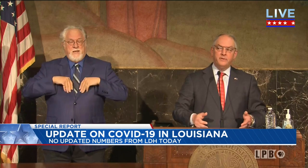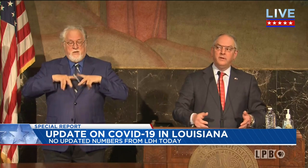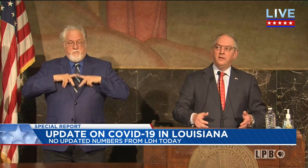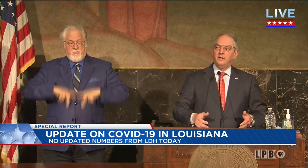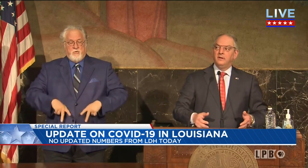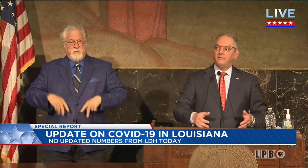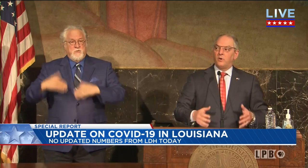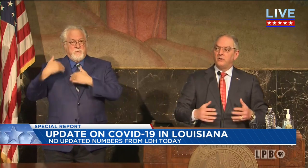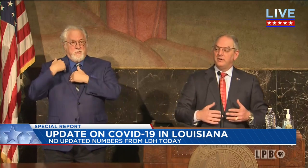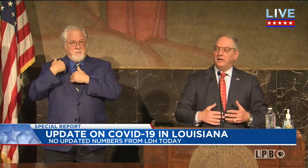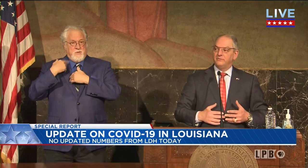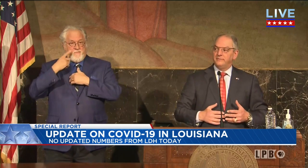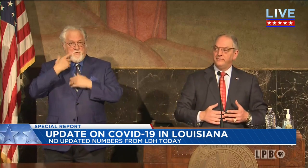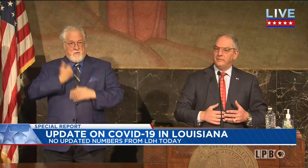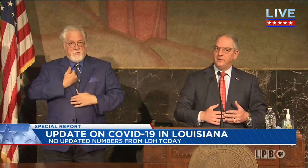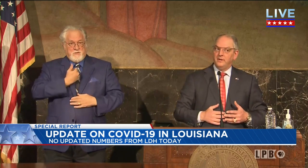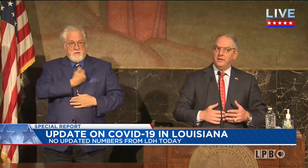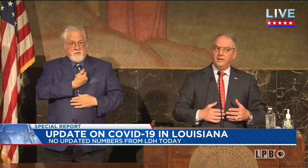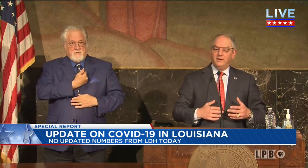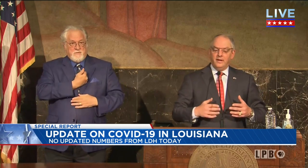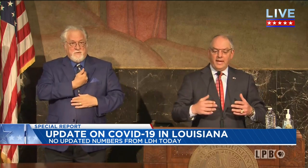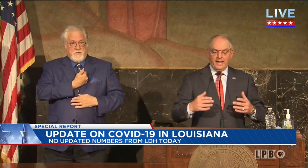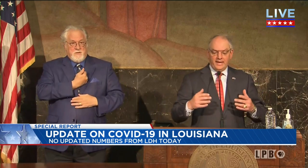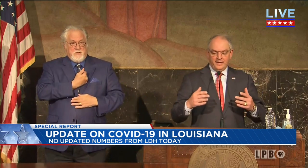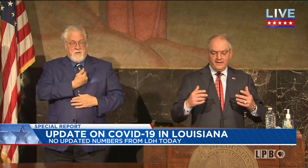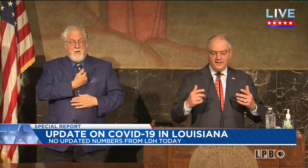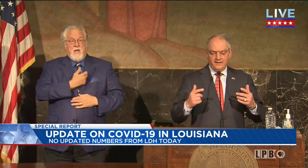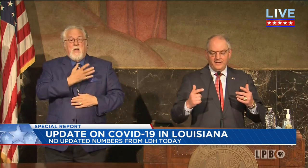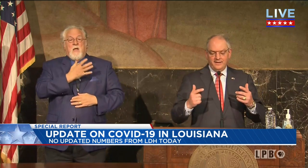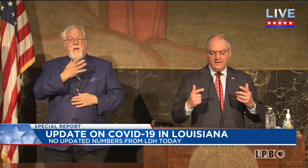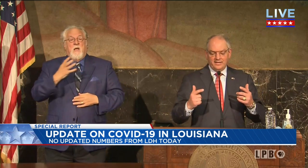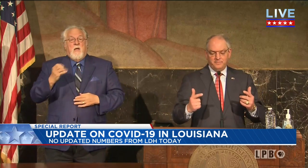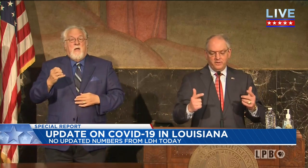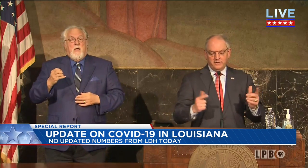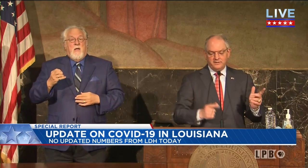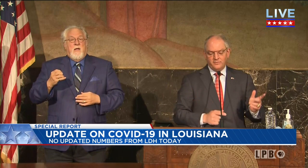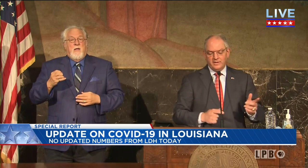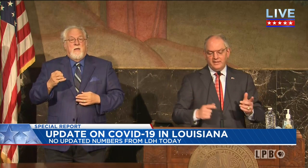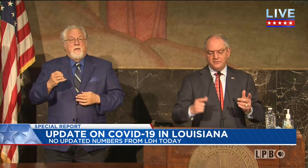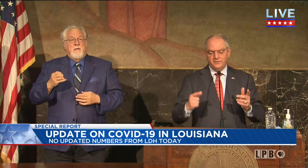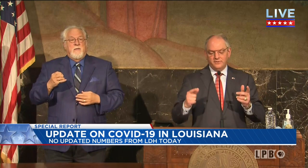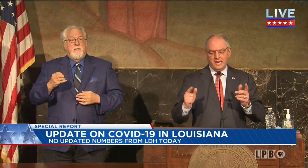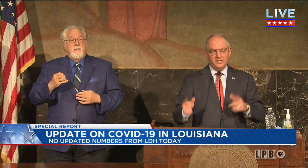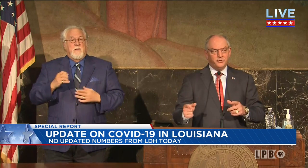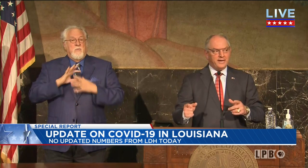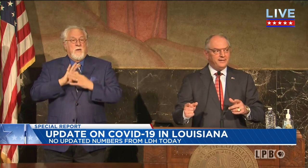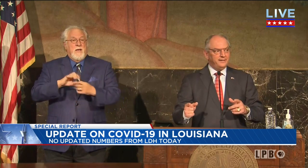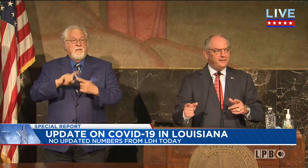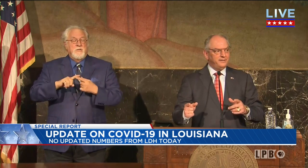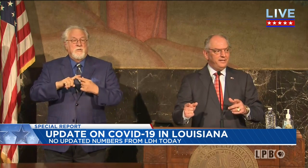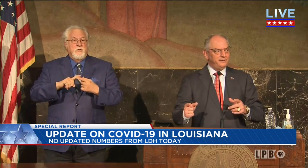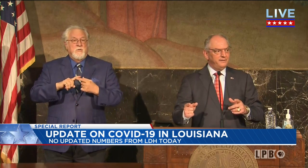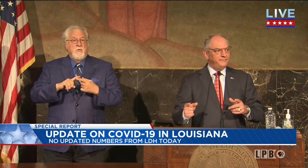SEVERAL REGIONS. SO AT THE END OF THE DAY WE ALL NEED TO TAKE PARTIAL